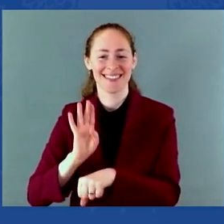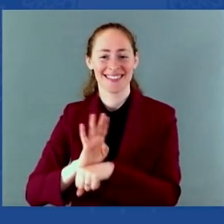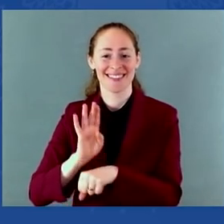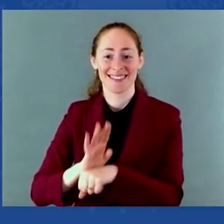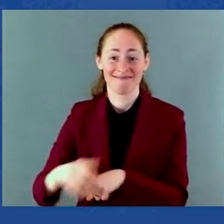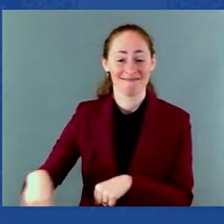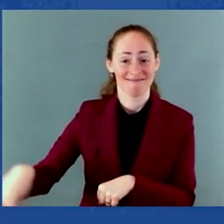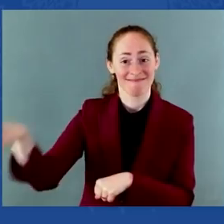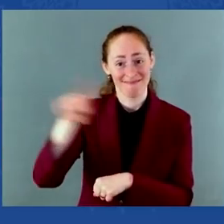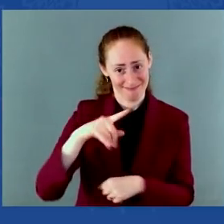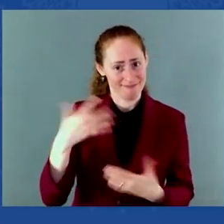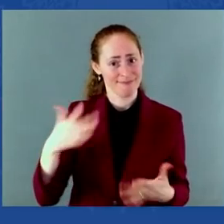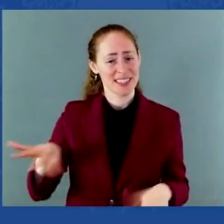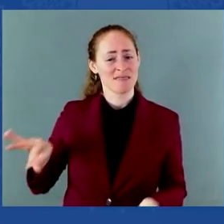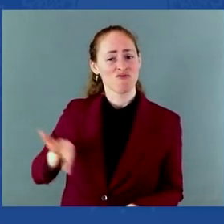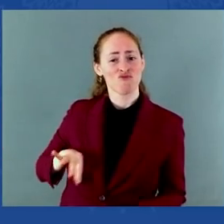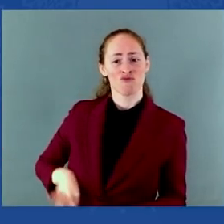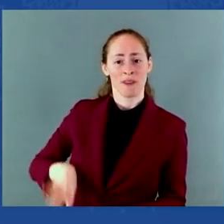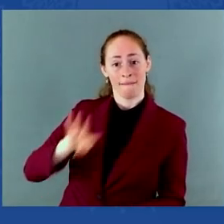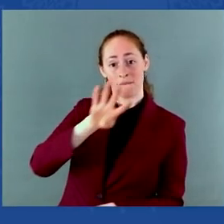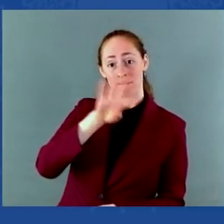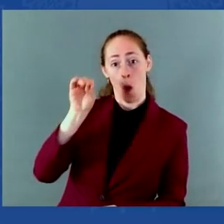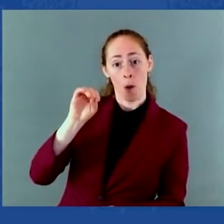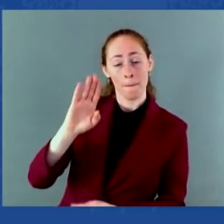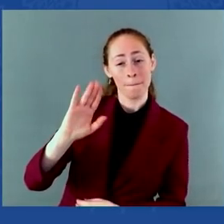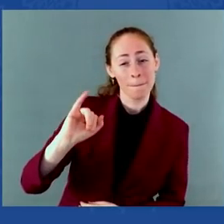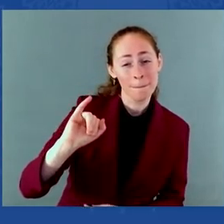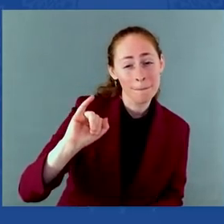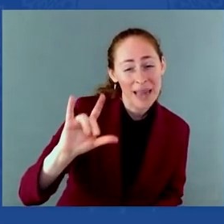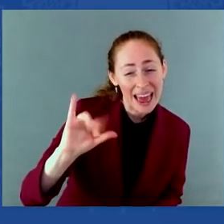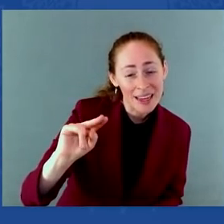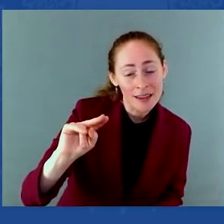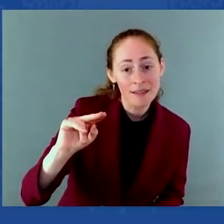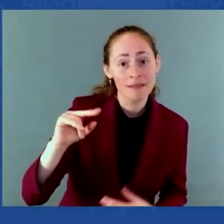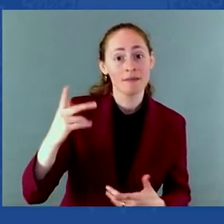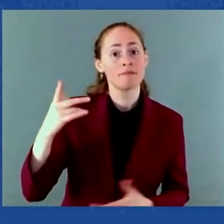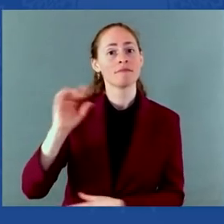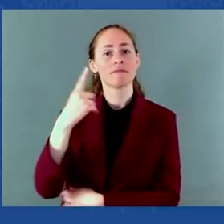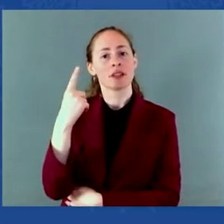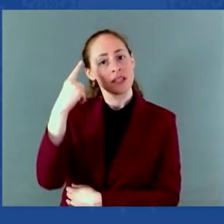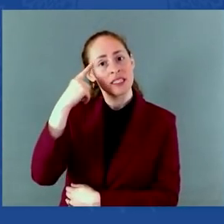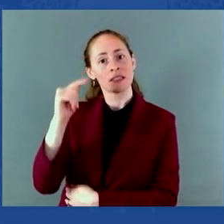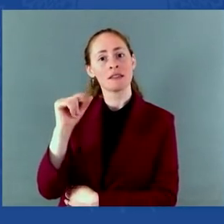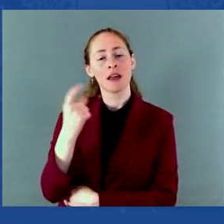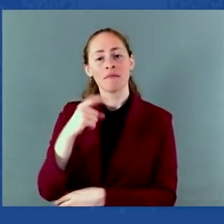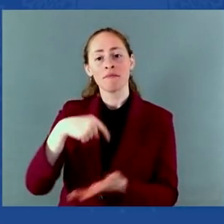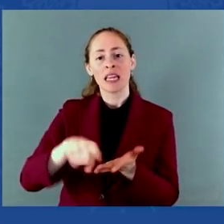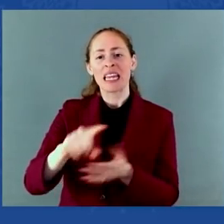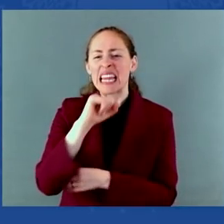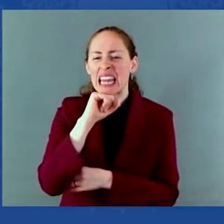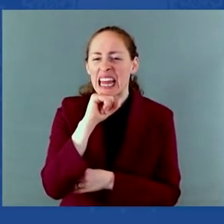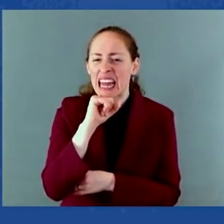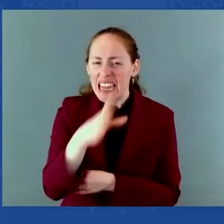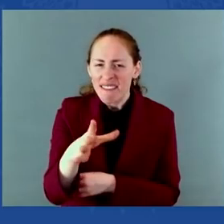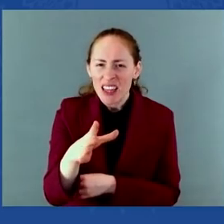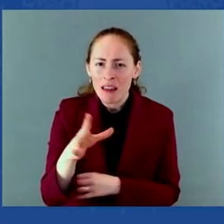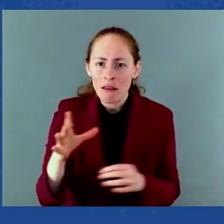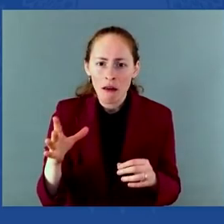Did not pay one single penny in taxes. Who -- who pays it? "Y'all" pay it, as they say in southern Delly.